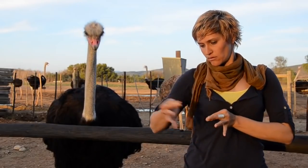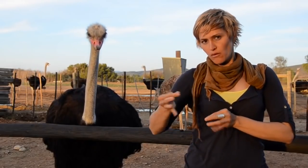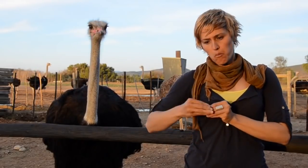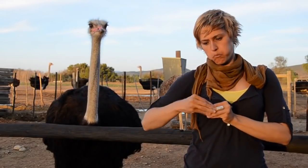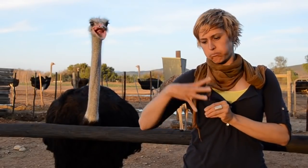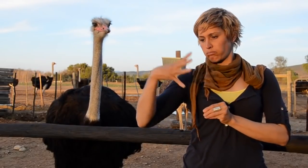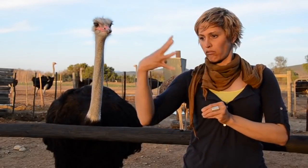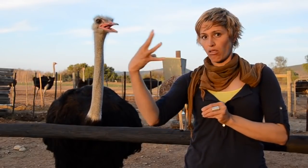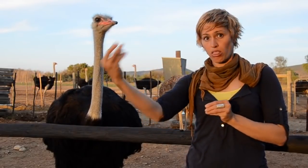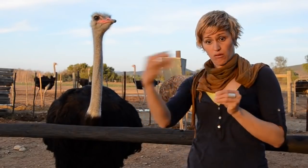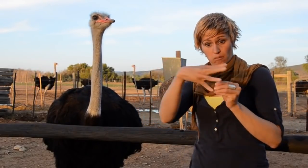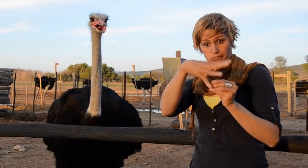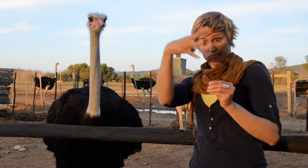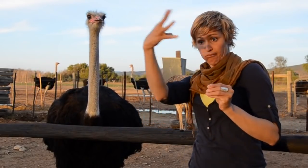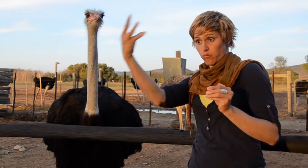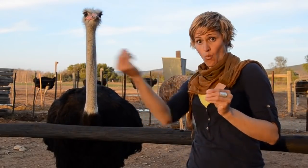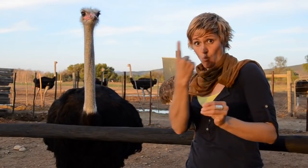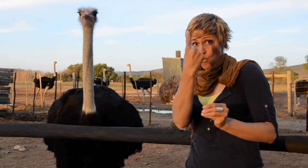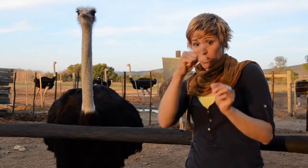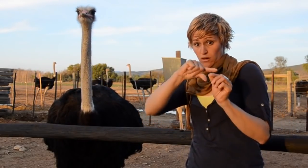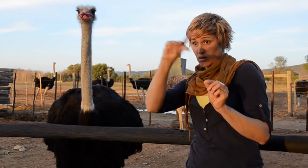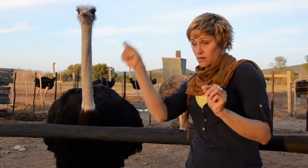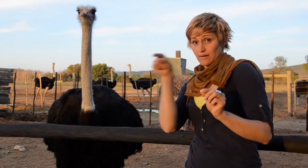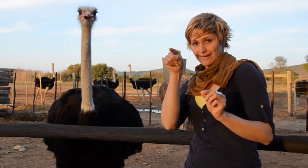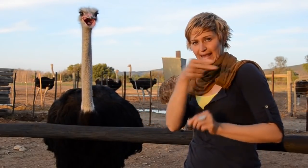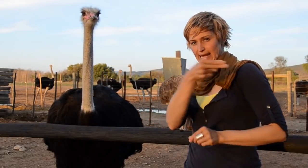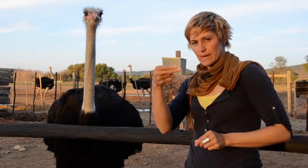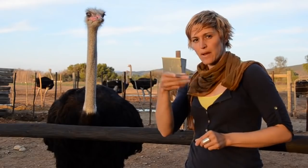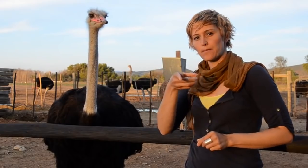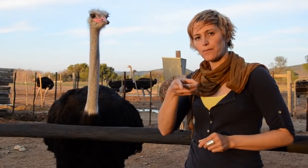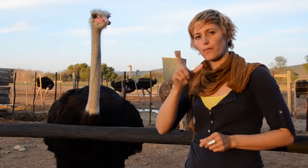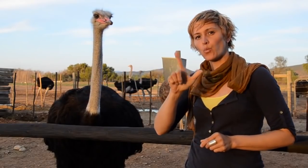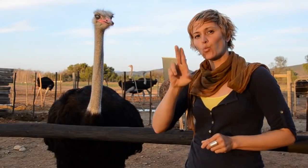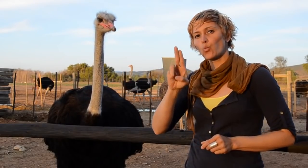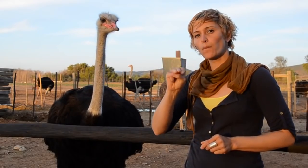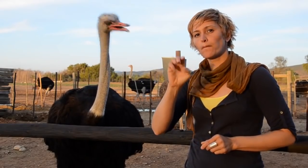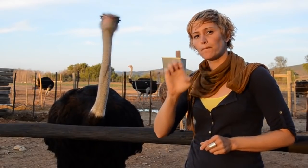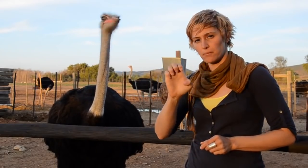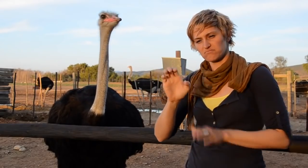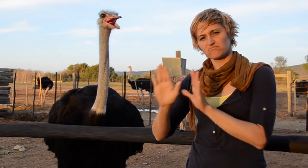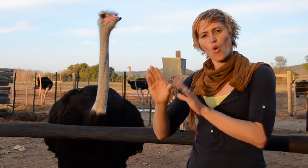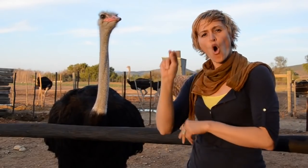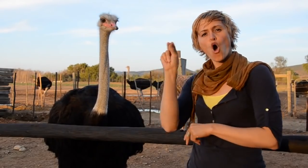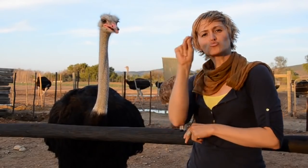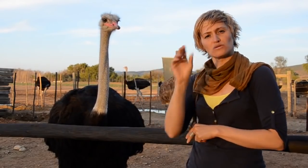One feather is called “plume”, an Ostrich based